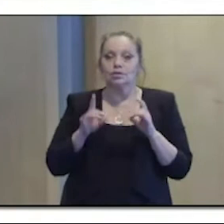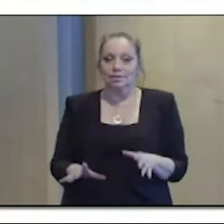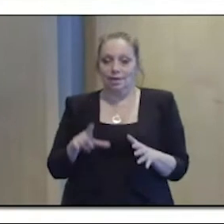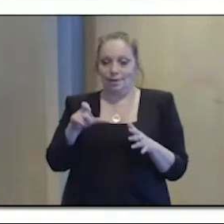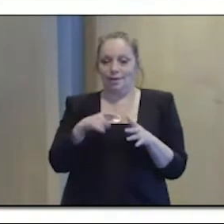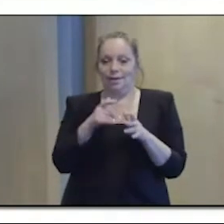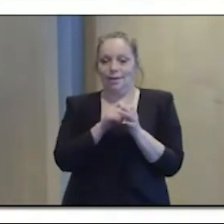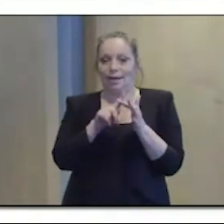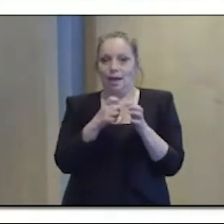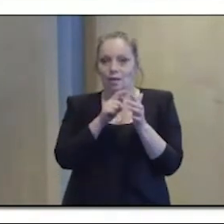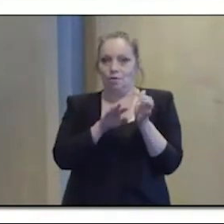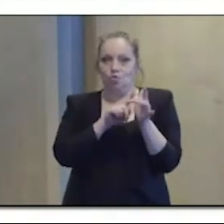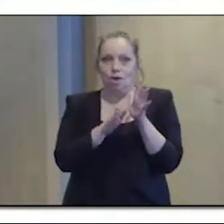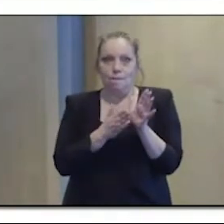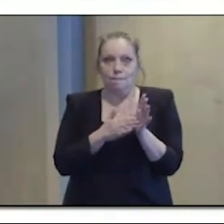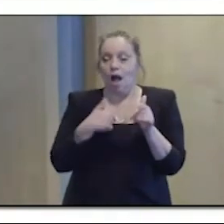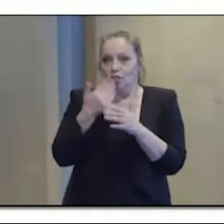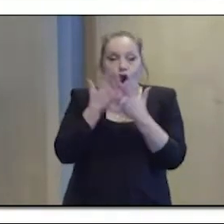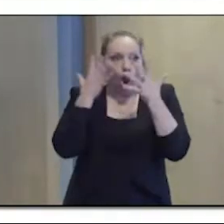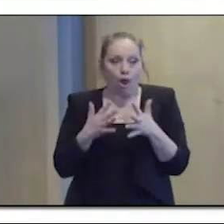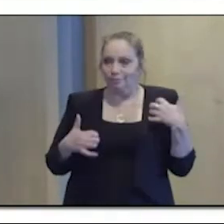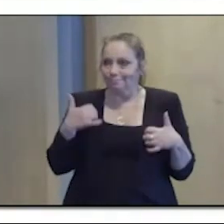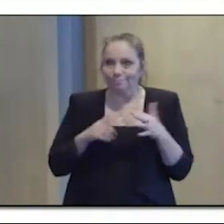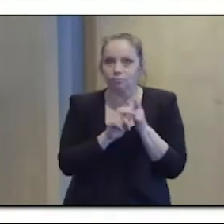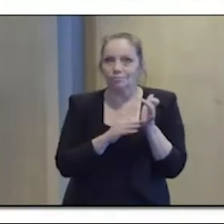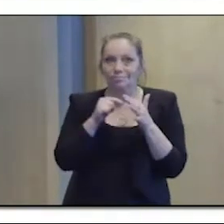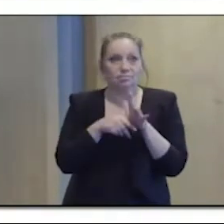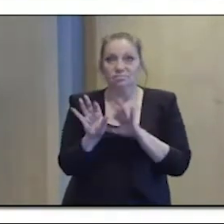thought it was goin to have lots of exciting equipment, and it was just lots of boxes with